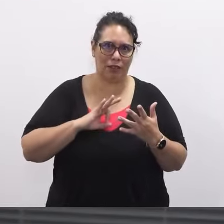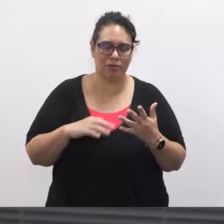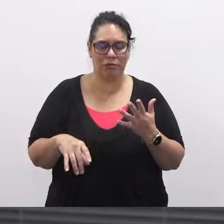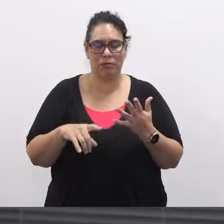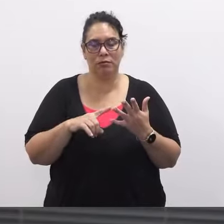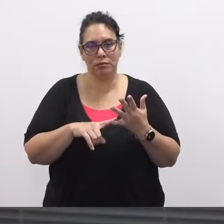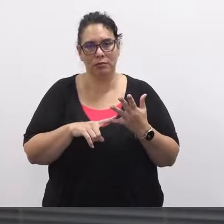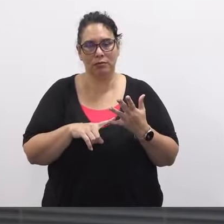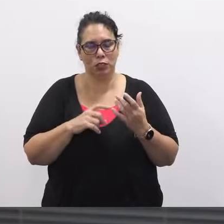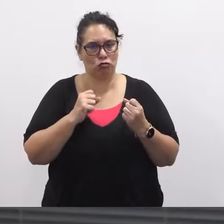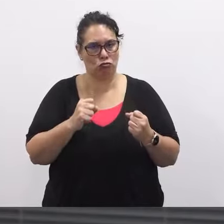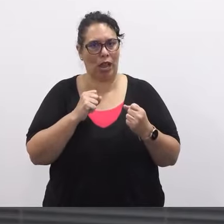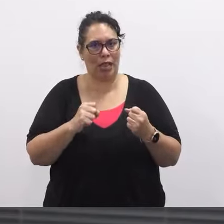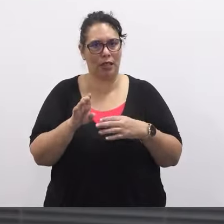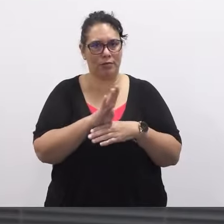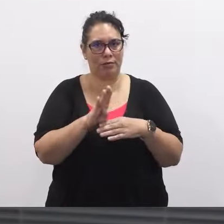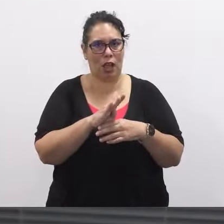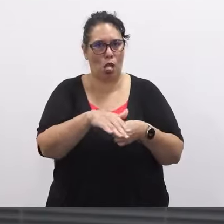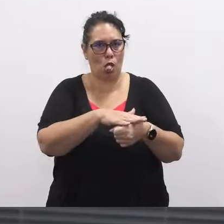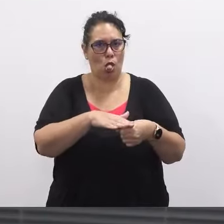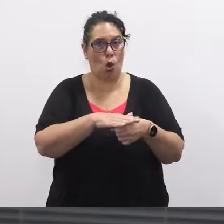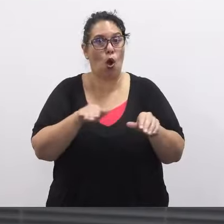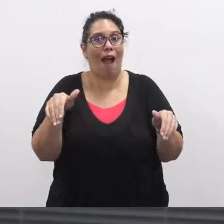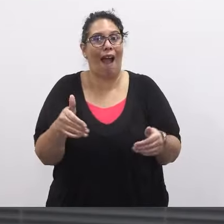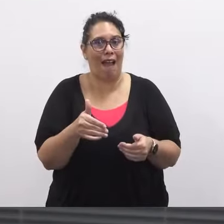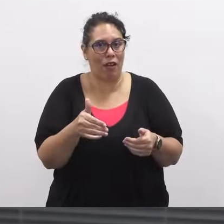and the strength of the firms local hire and local participation.